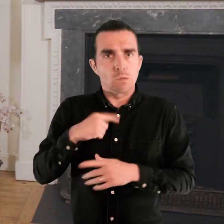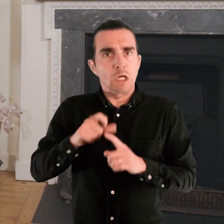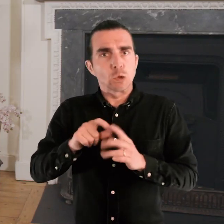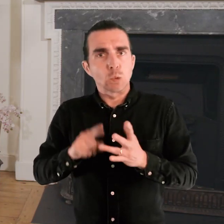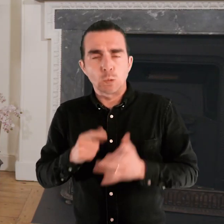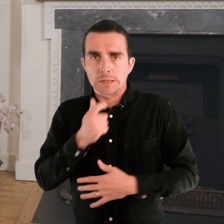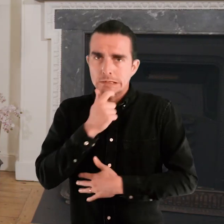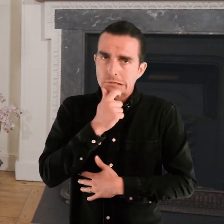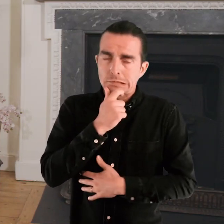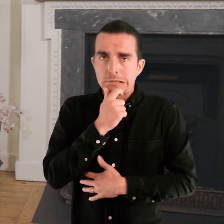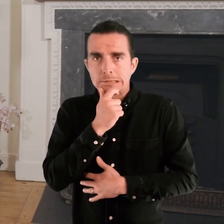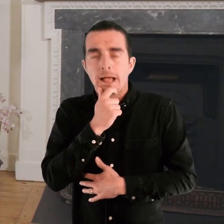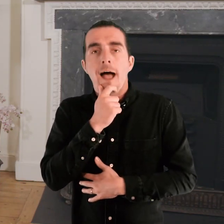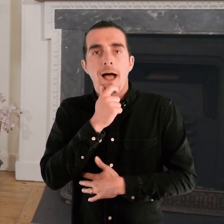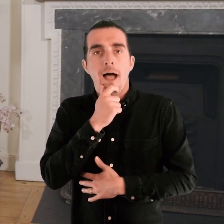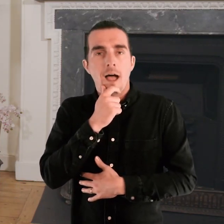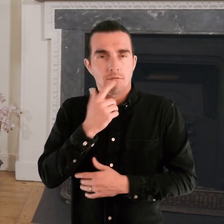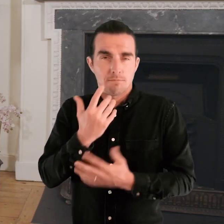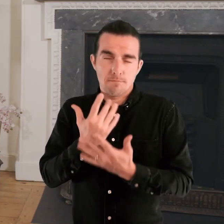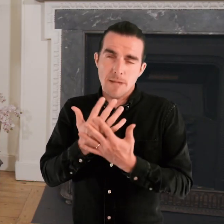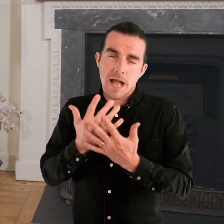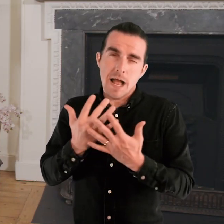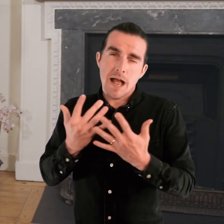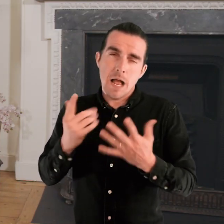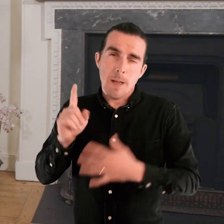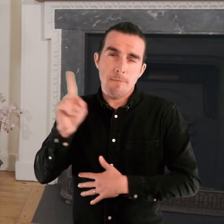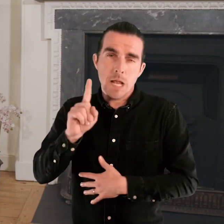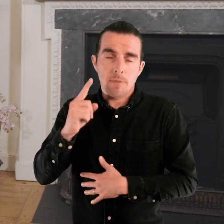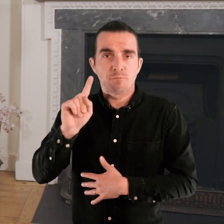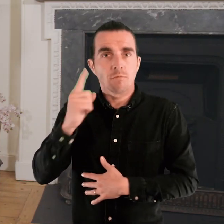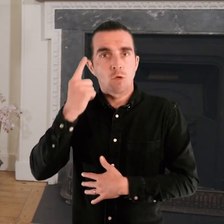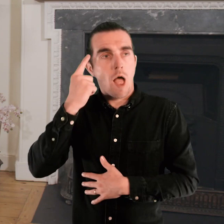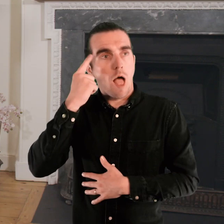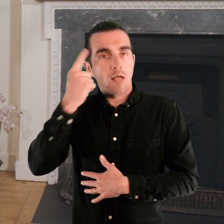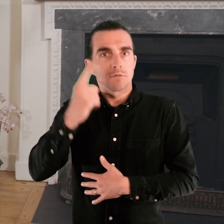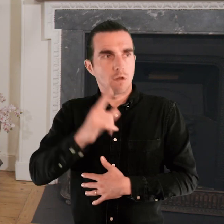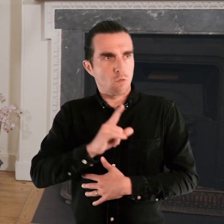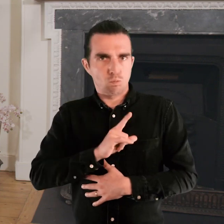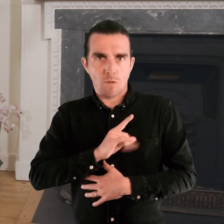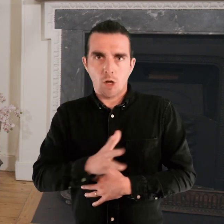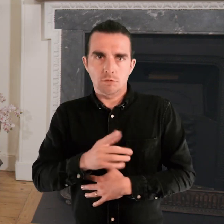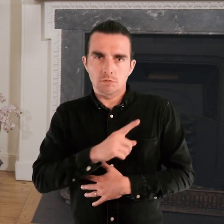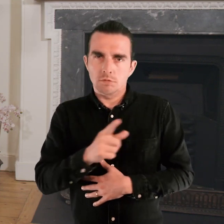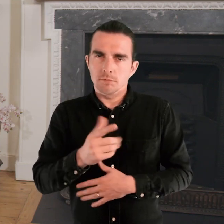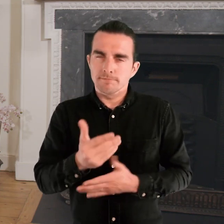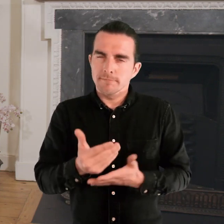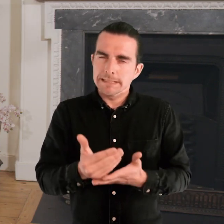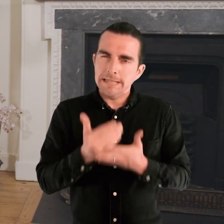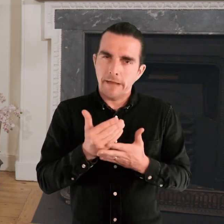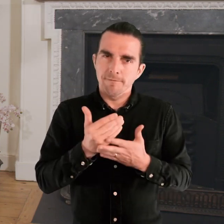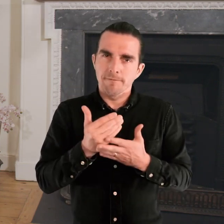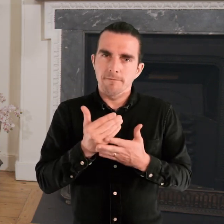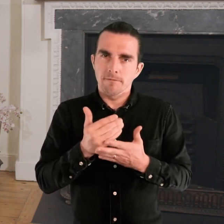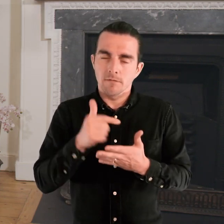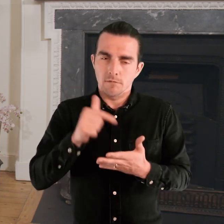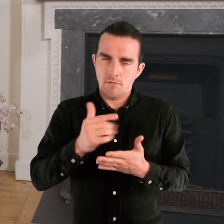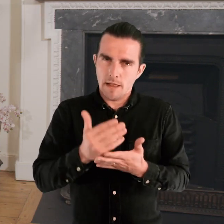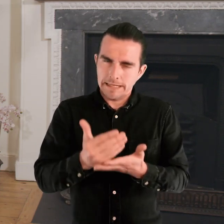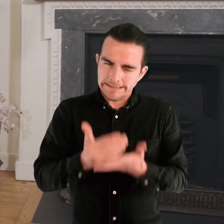Well, the first idea that many people have come up with is the idea of a safety net, some sort of safety net